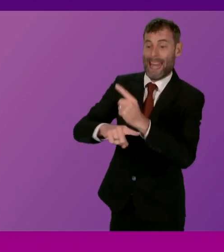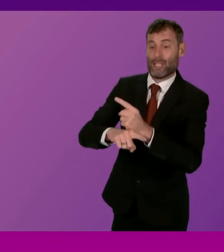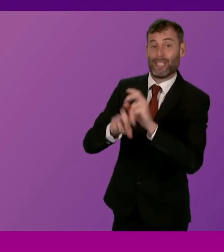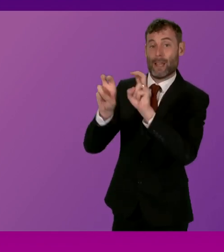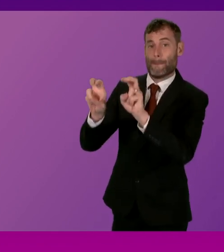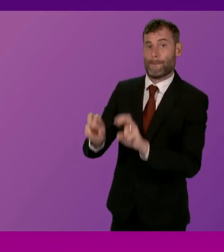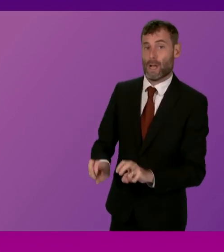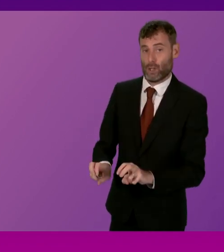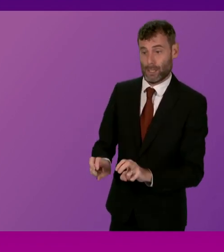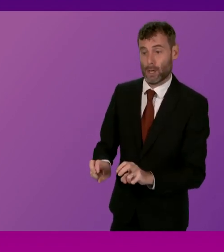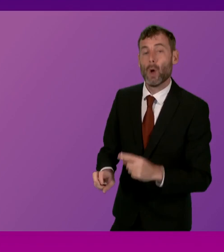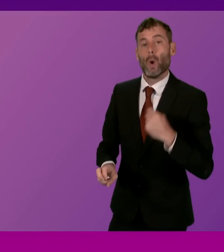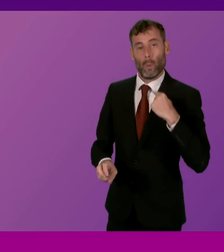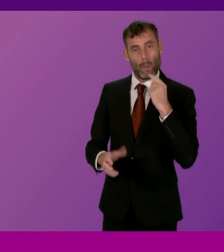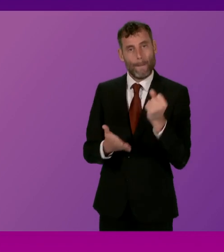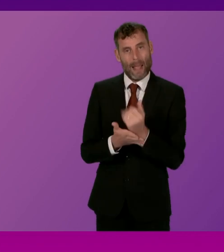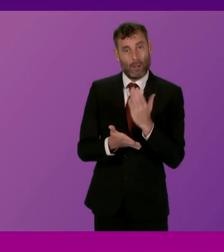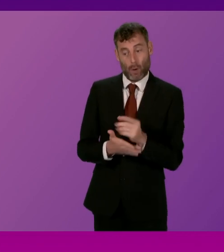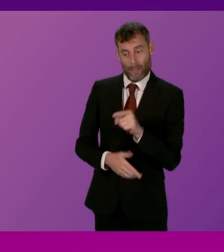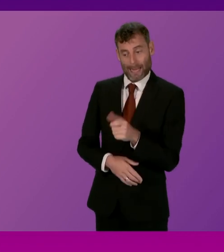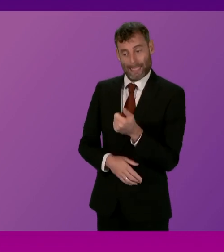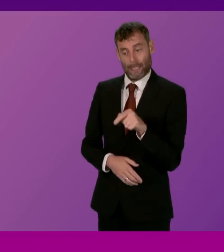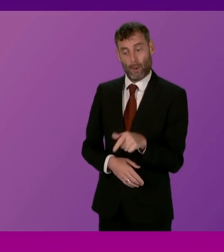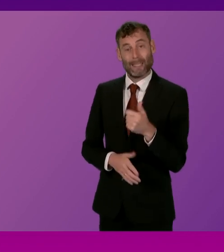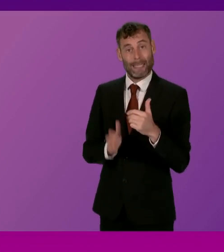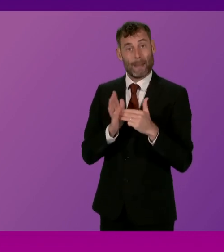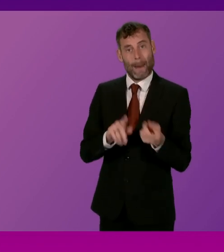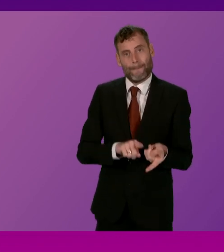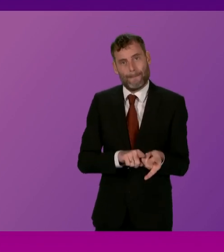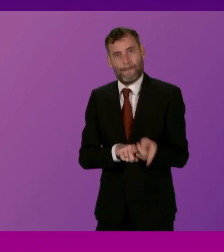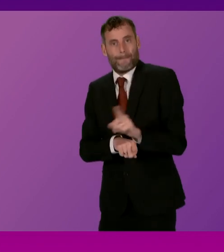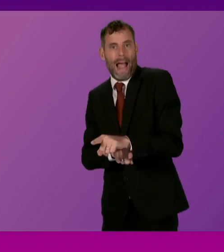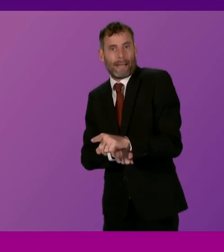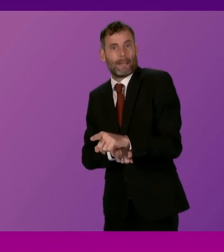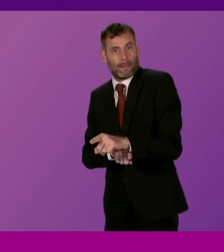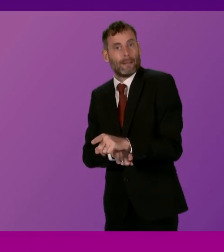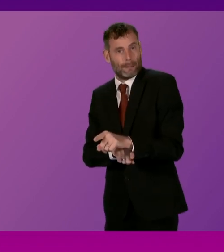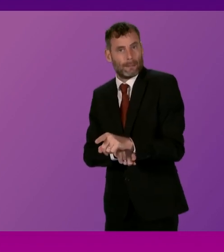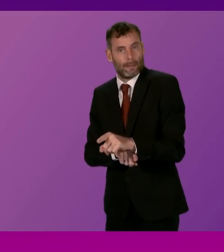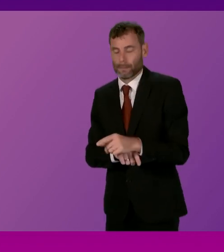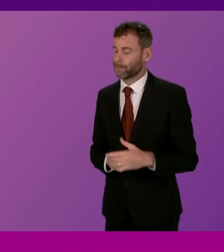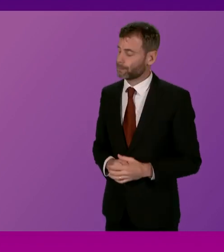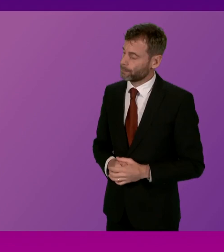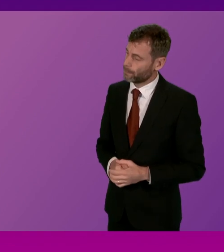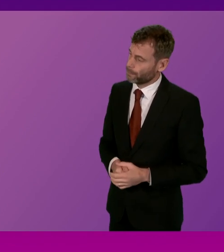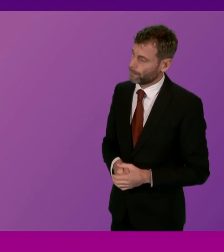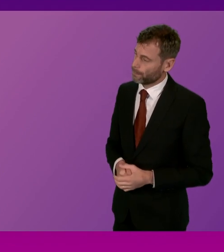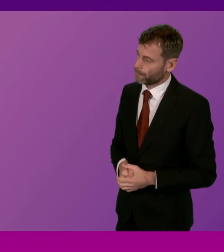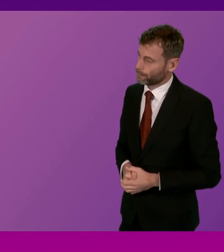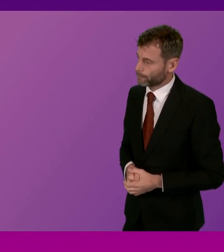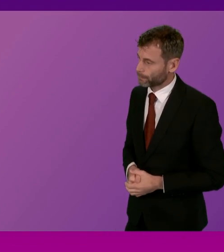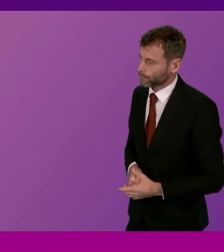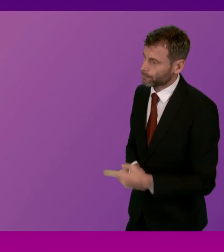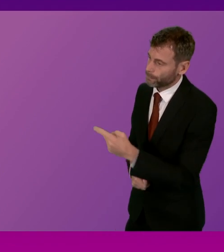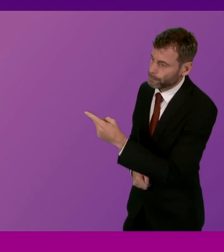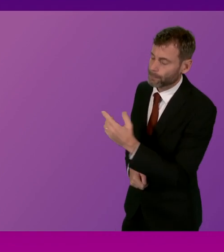ensure that we restore the £6.6 million to Creative Scotland’s reserves.